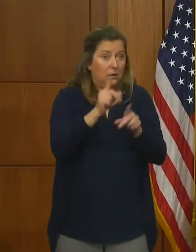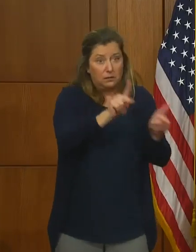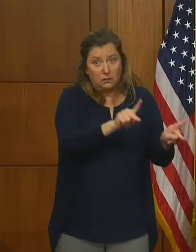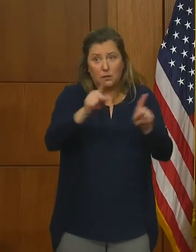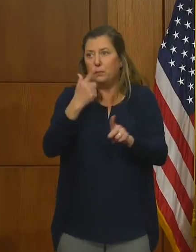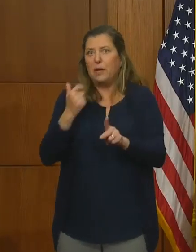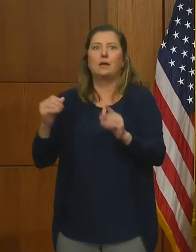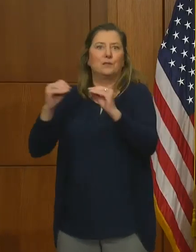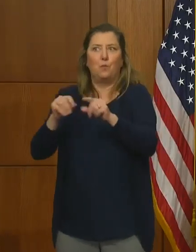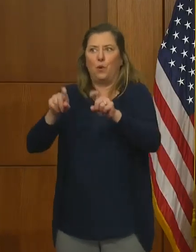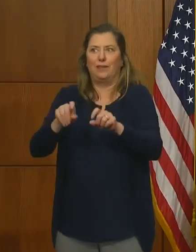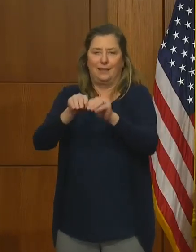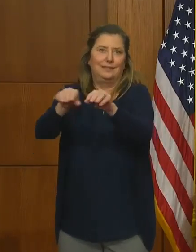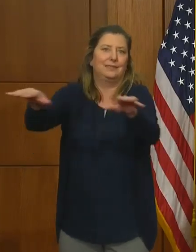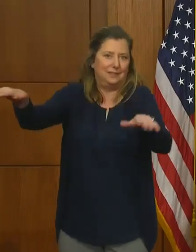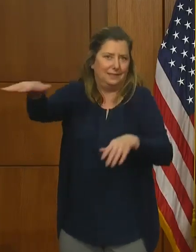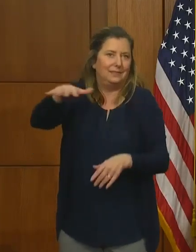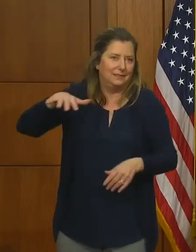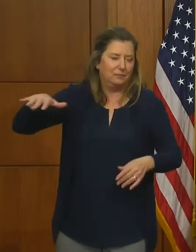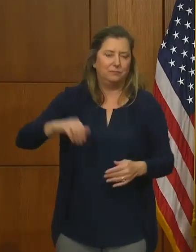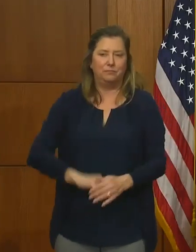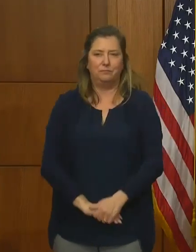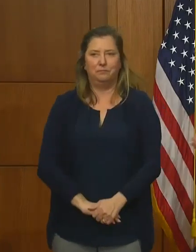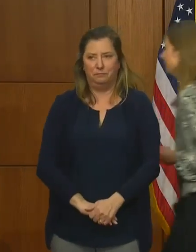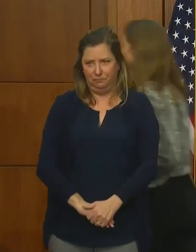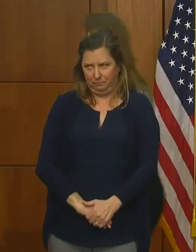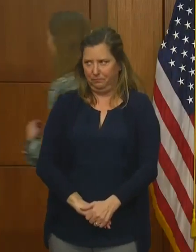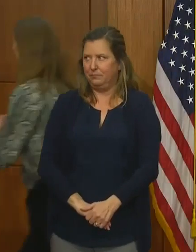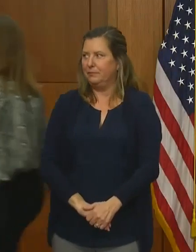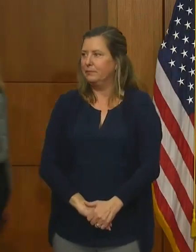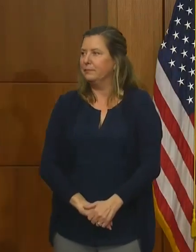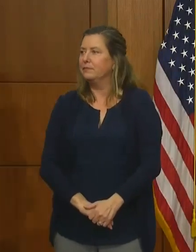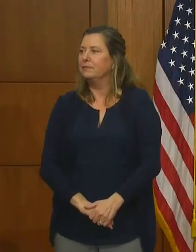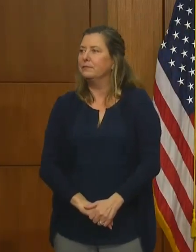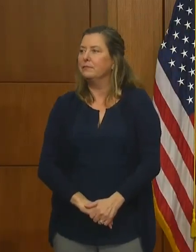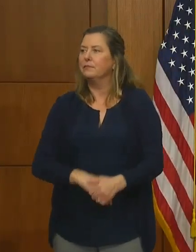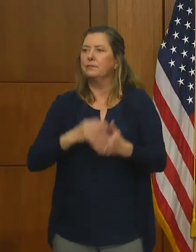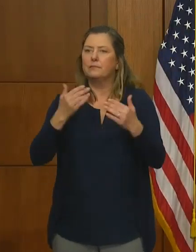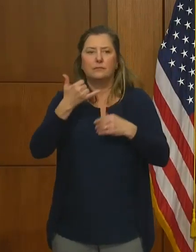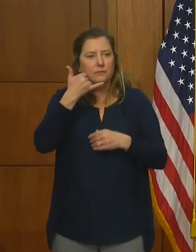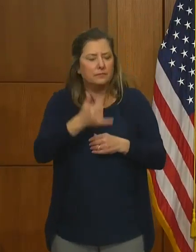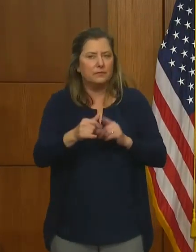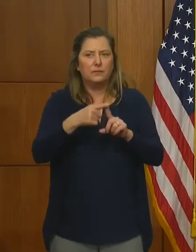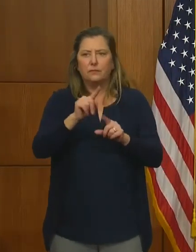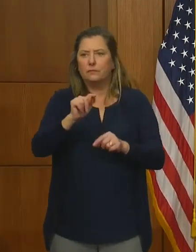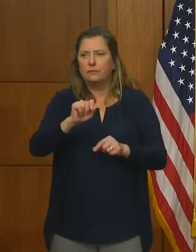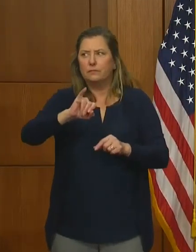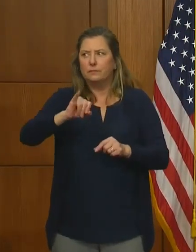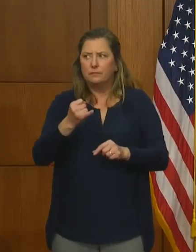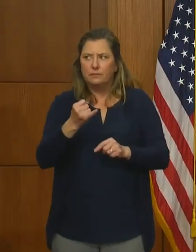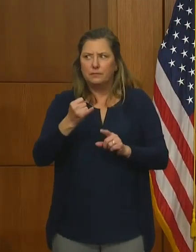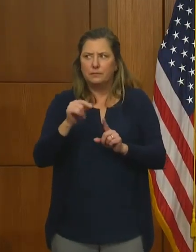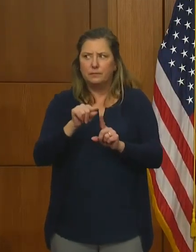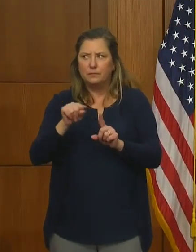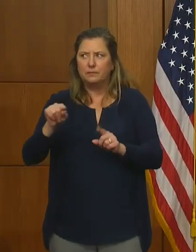COUNTS GO UP BUT YES YOU'RE CORRECT THE PROPORTION OF THAT'S BECAUSE WE'RE TESTING